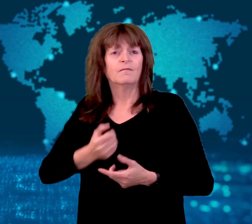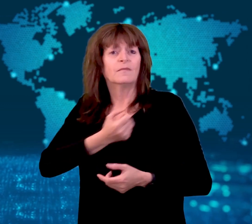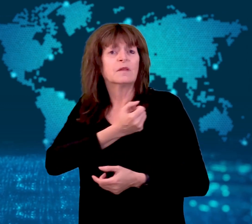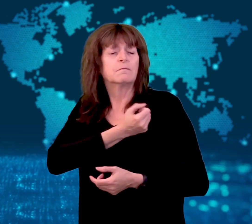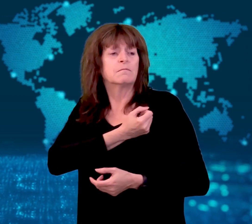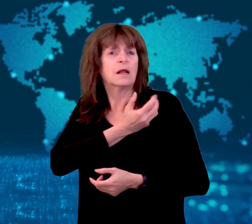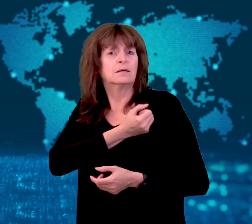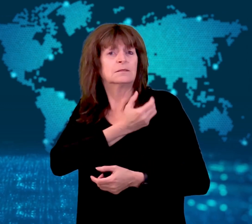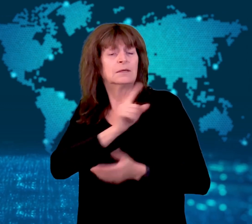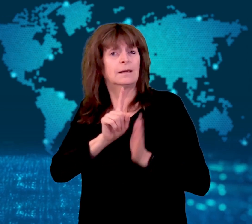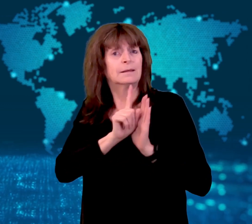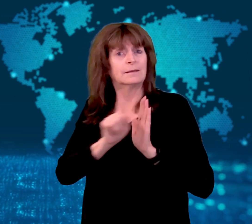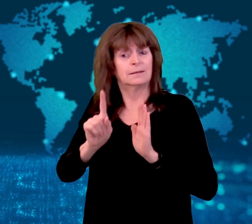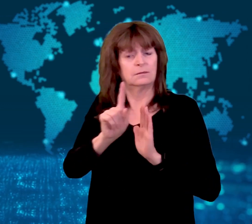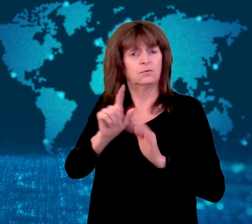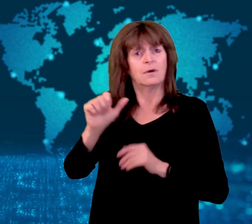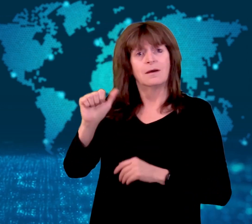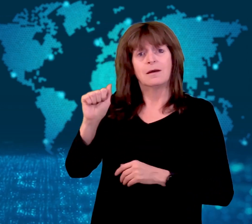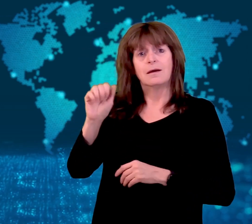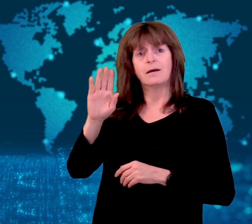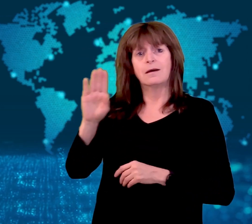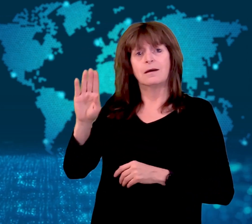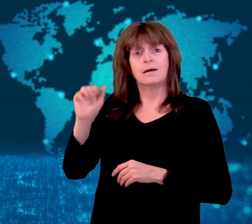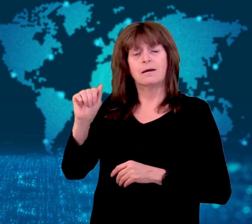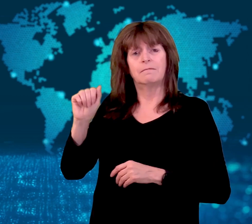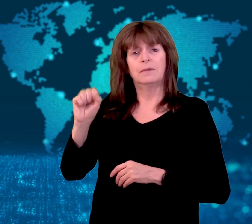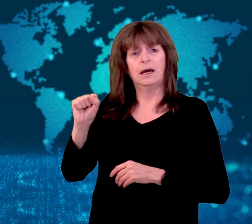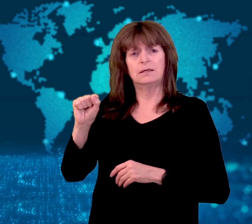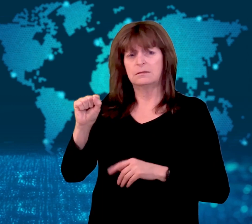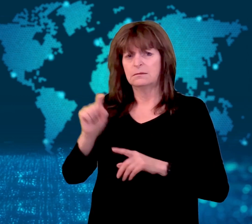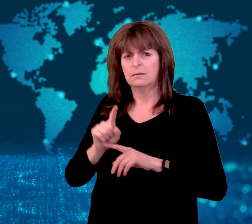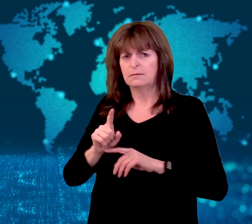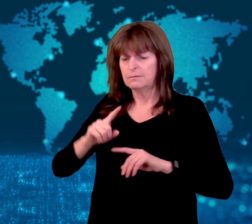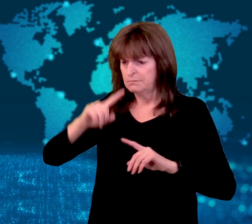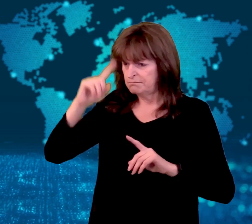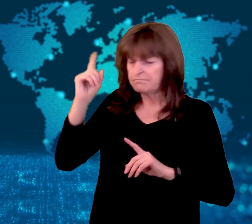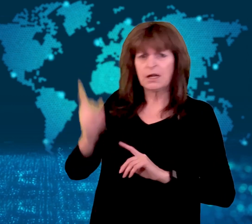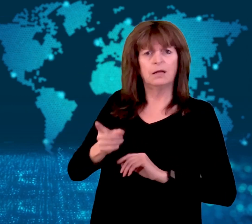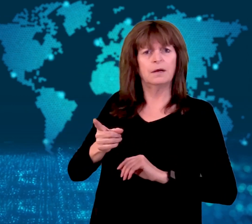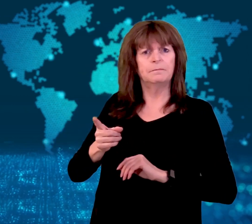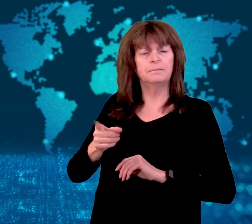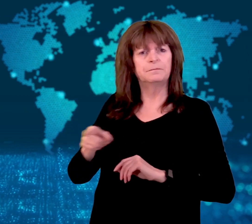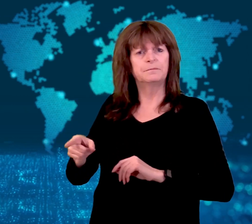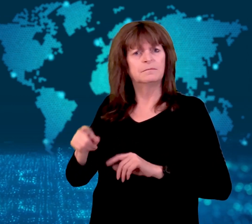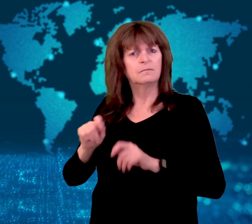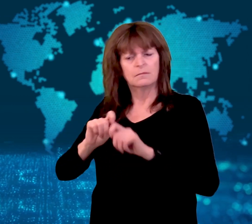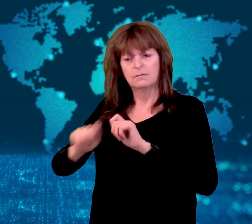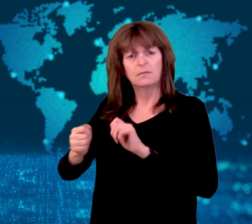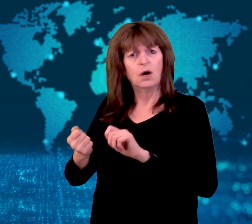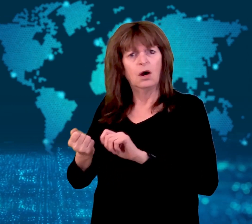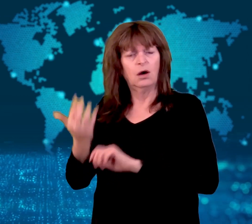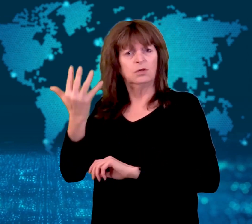Palestinian leader Abbas condemned the arson,